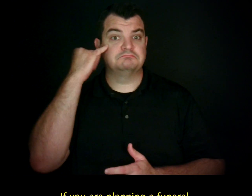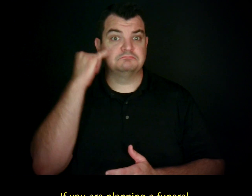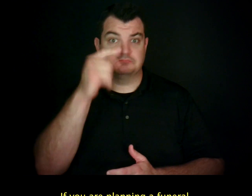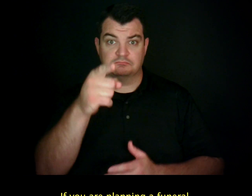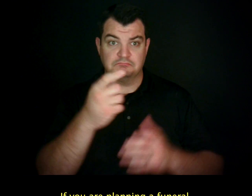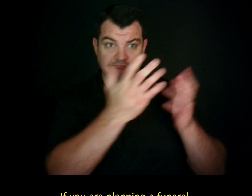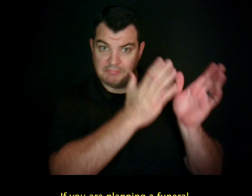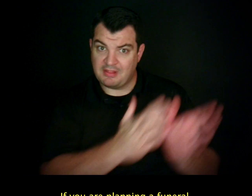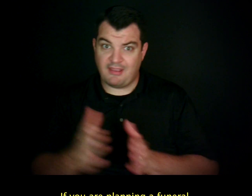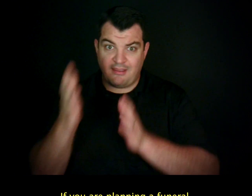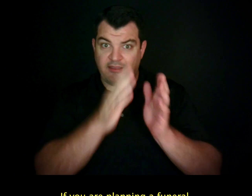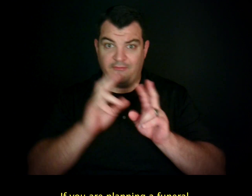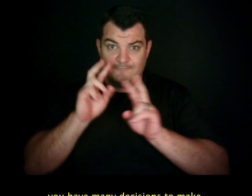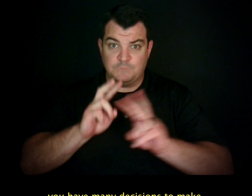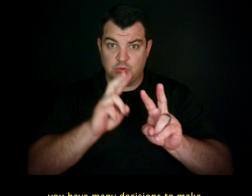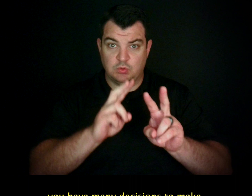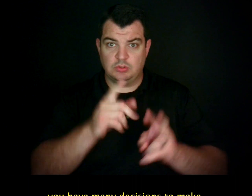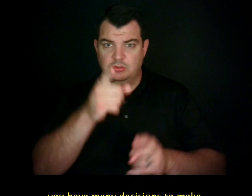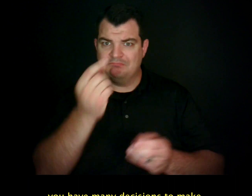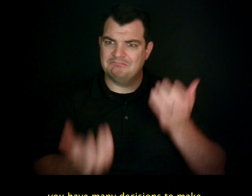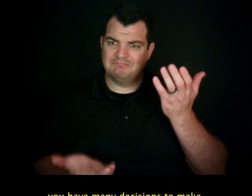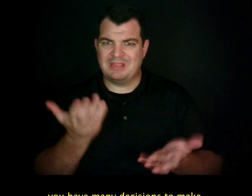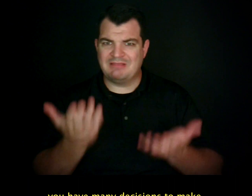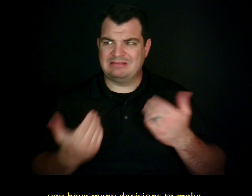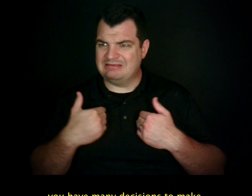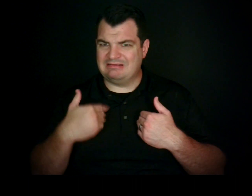If you are planning a funeral, you have many decisions to make.